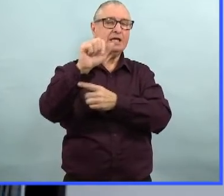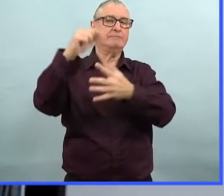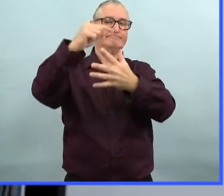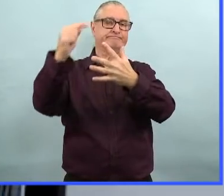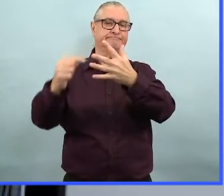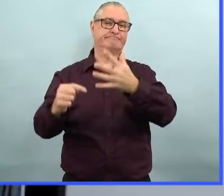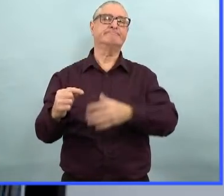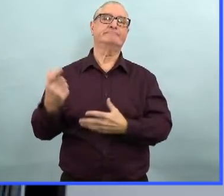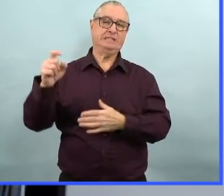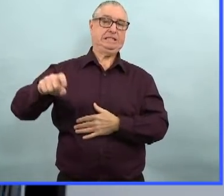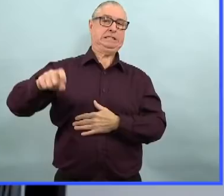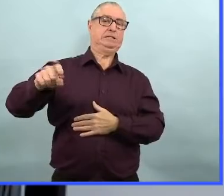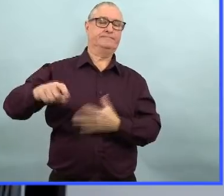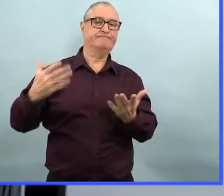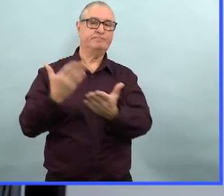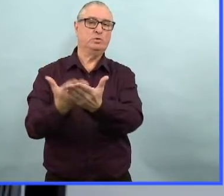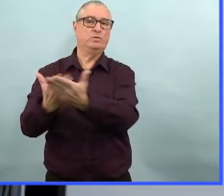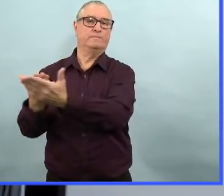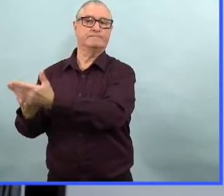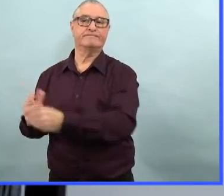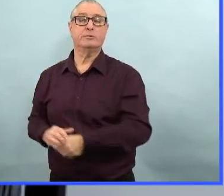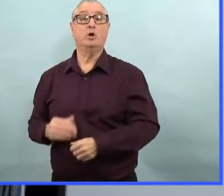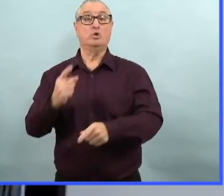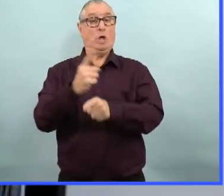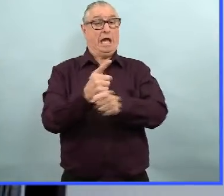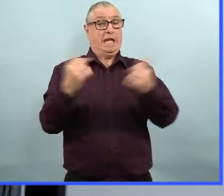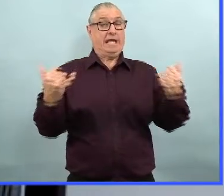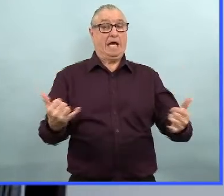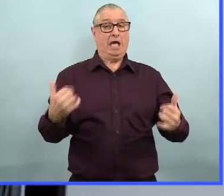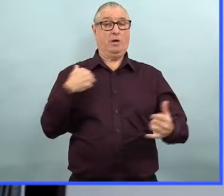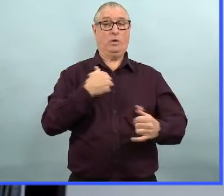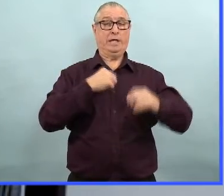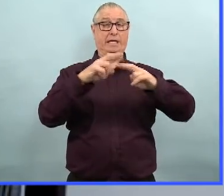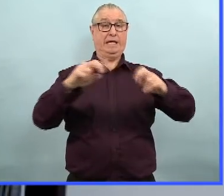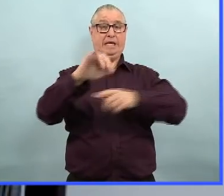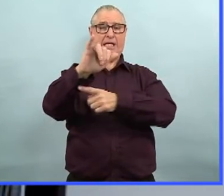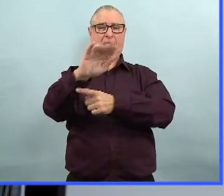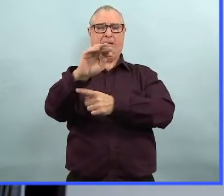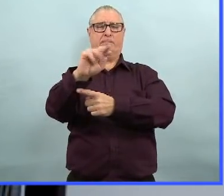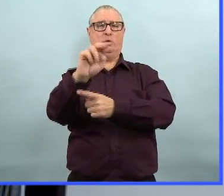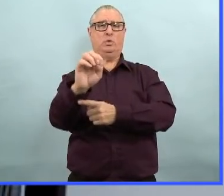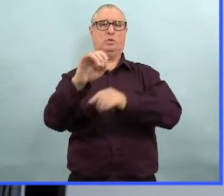immune response in vaccinated people and these will need to be carefully monitored over time